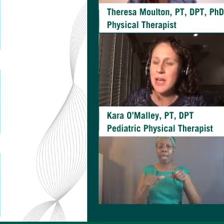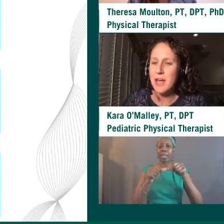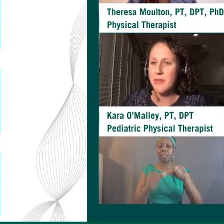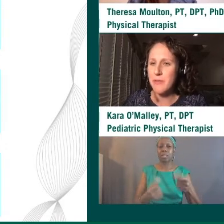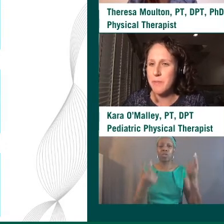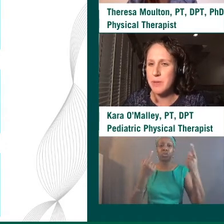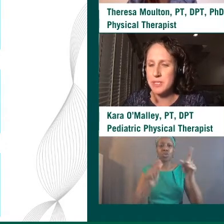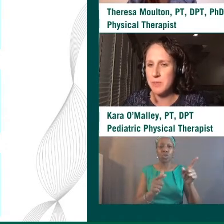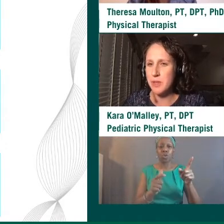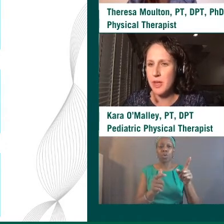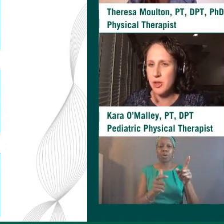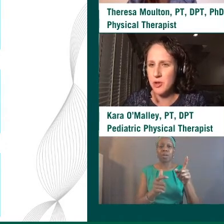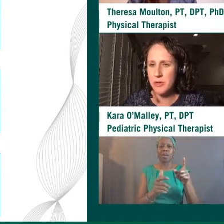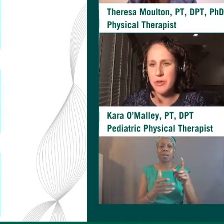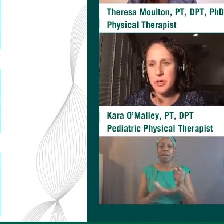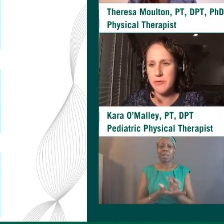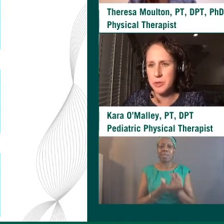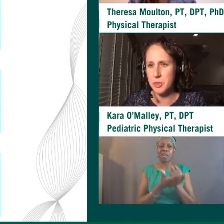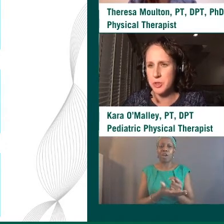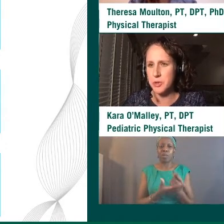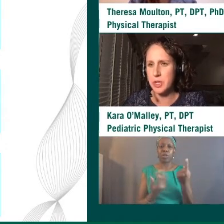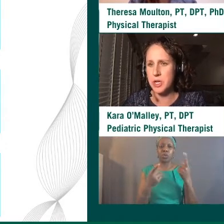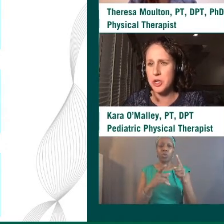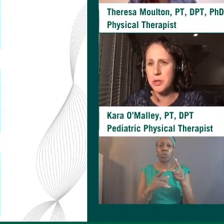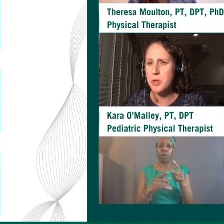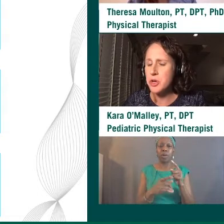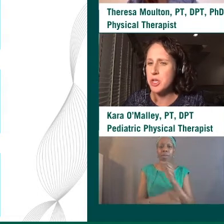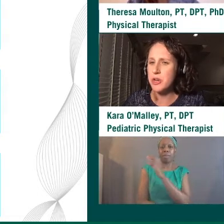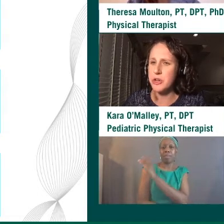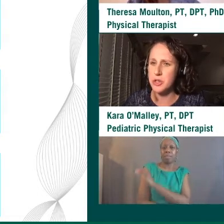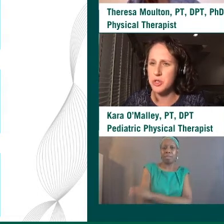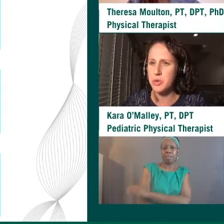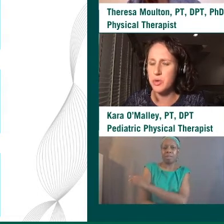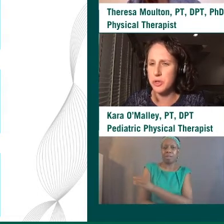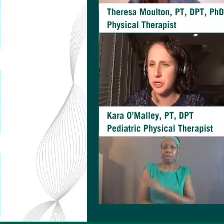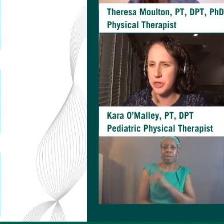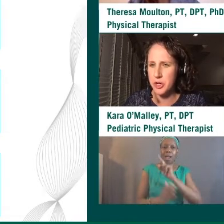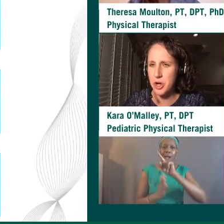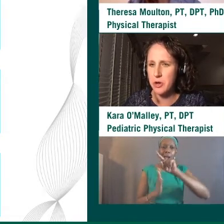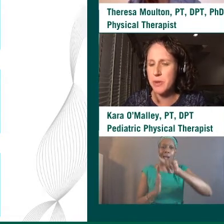And be something that you can feel comfortable doing in your community or in your school or in your home.